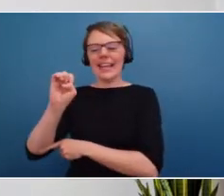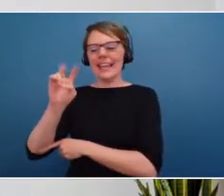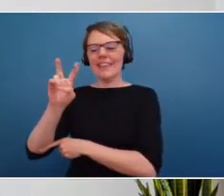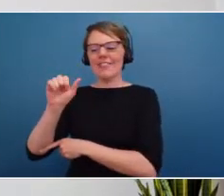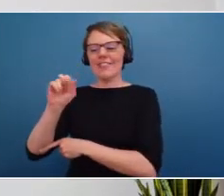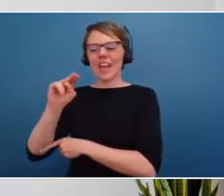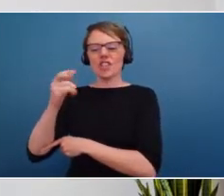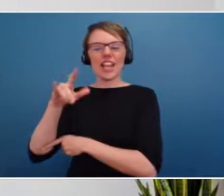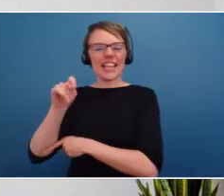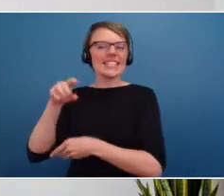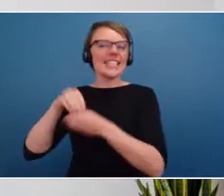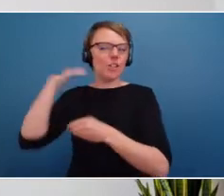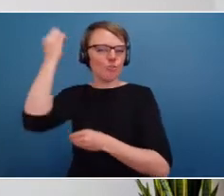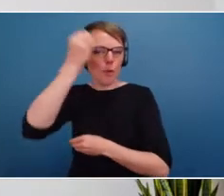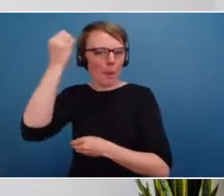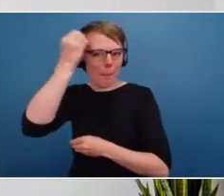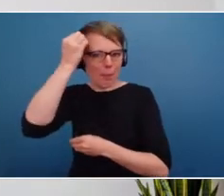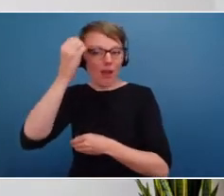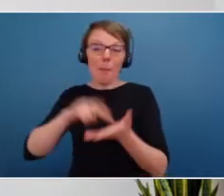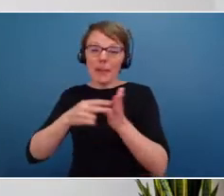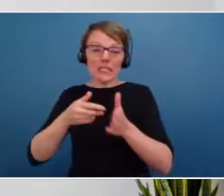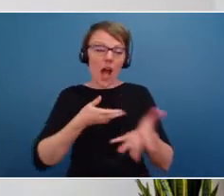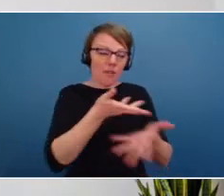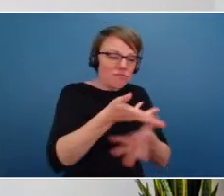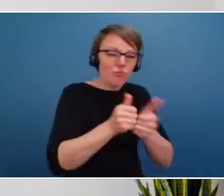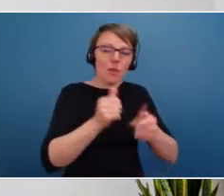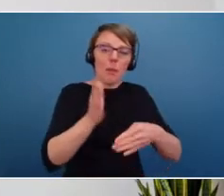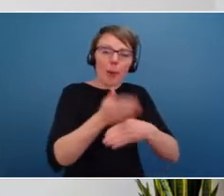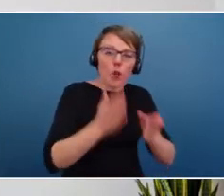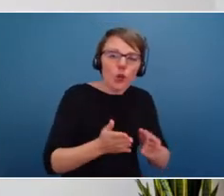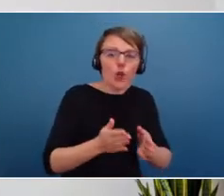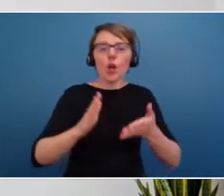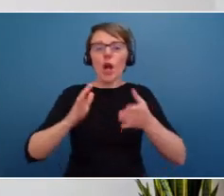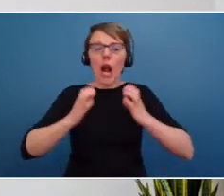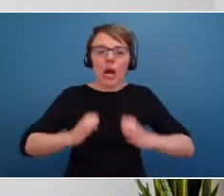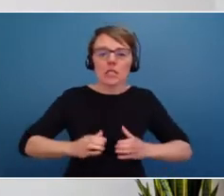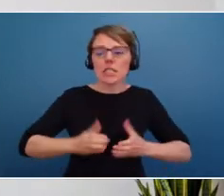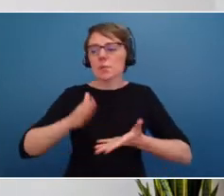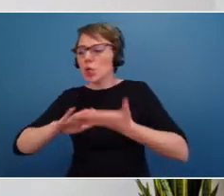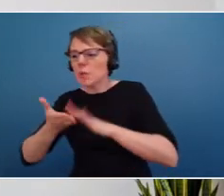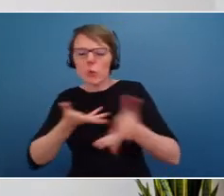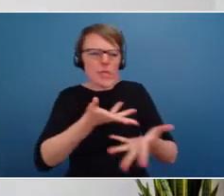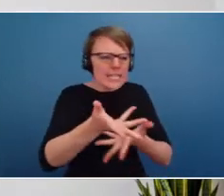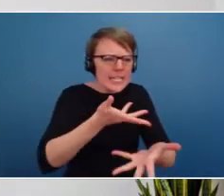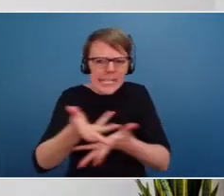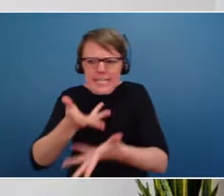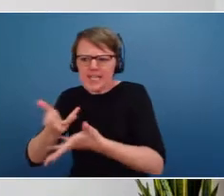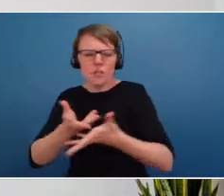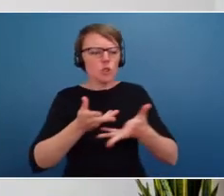our partners, working with the community, building up knowledge and awareness of the tools that we have available from Microsoft.